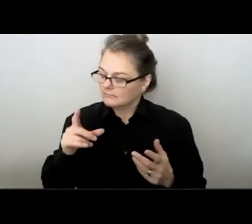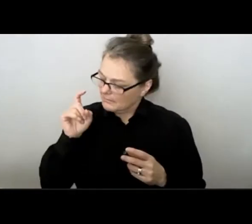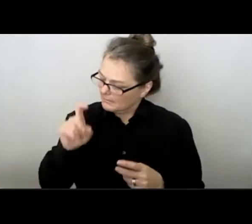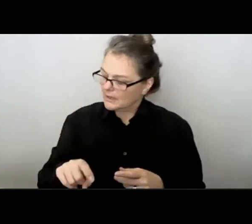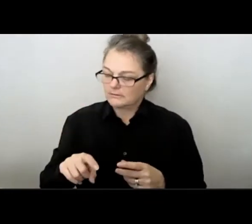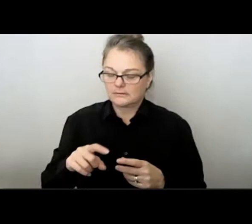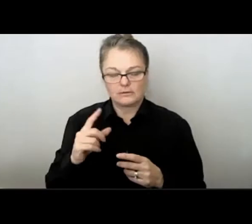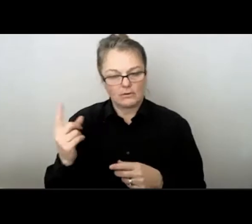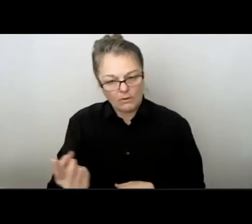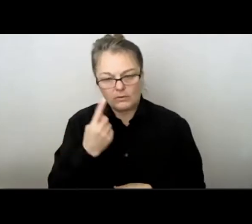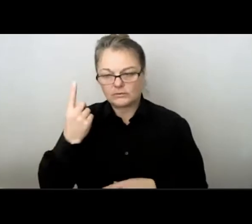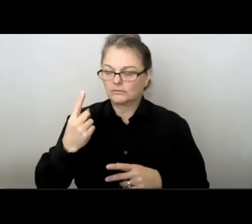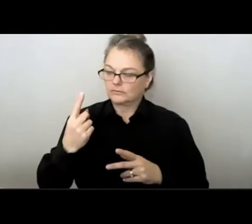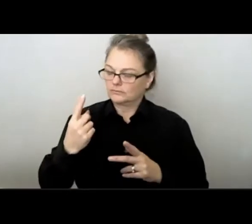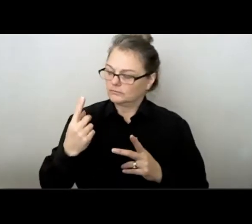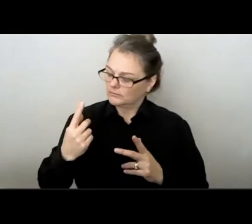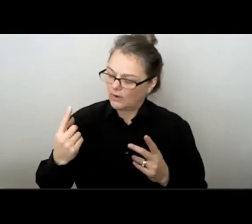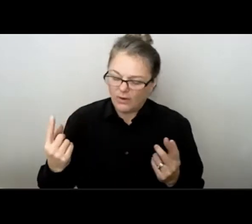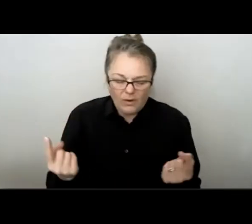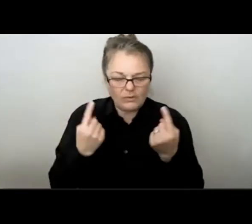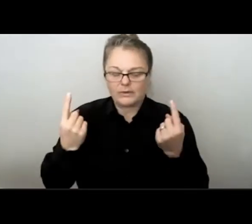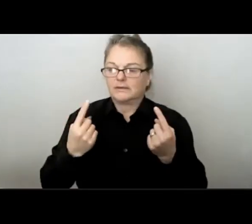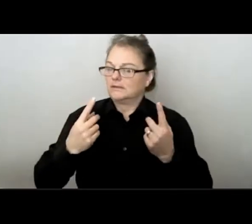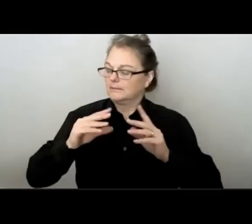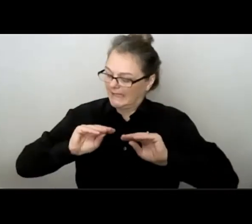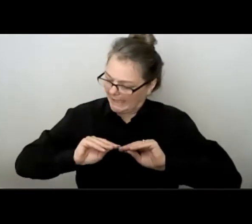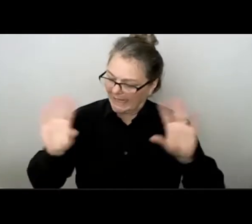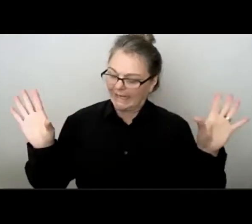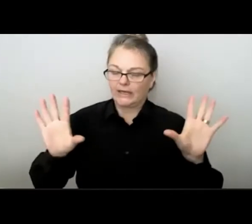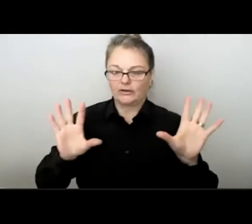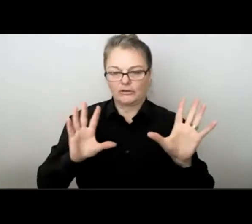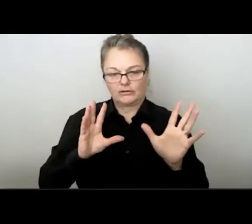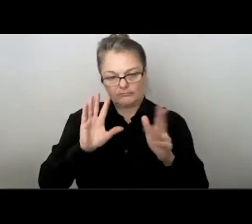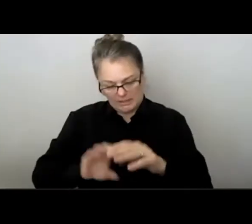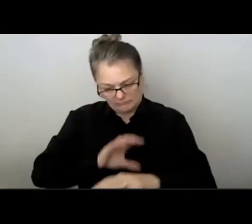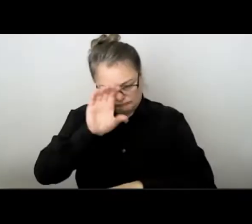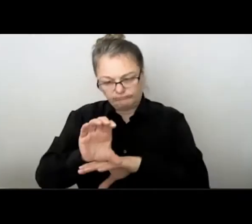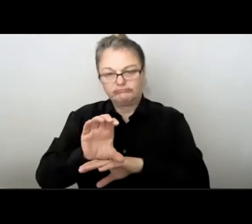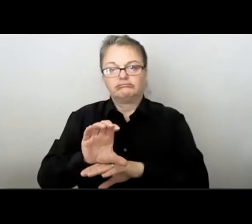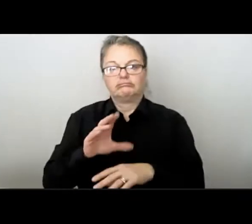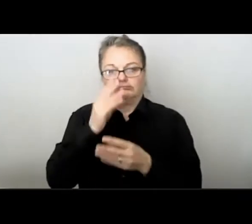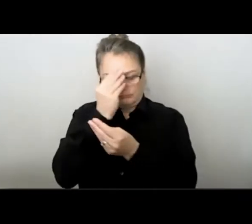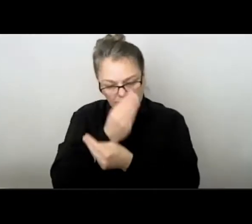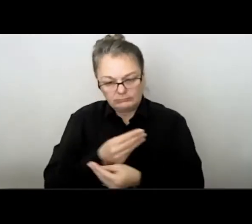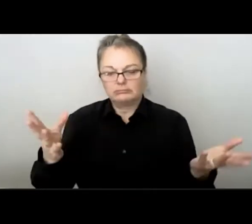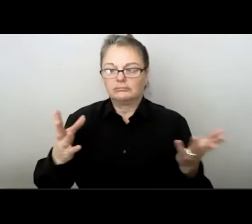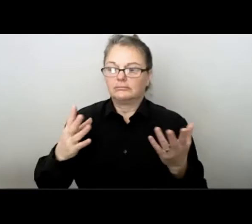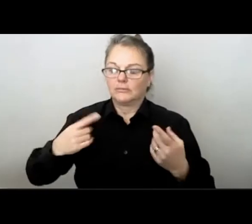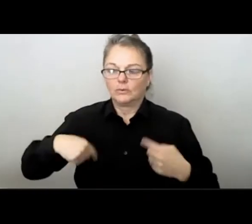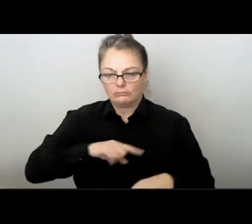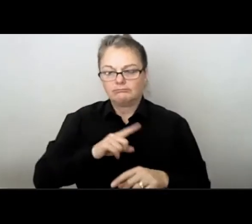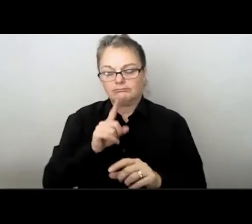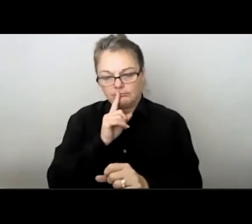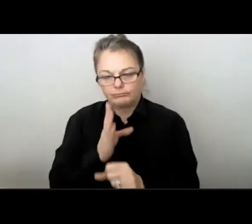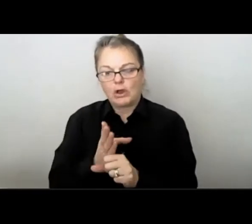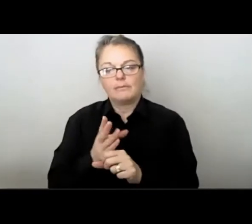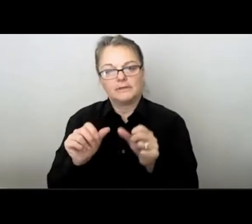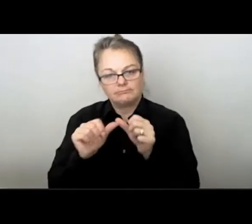MUST ALSO BE CLEARLY AND OVERTLY CONNECTED TO OUR COLLECTIVE COMMITMENT TO MAKE THE PROMISE